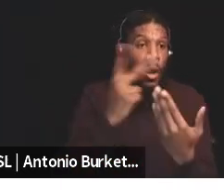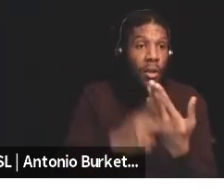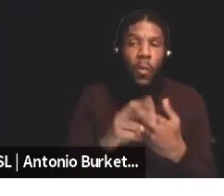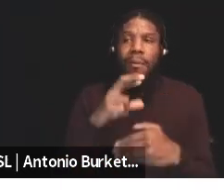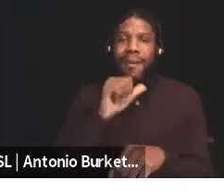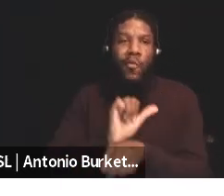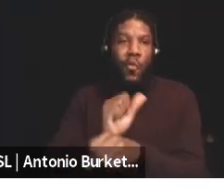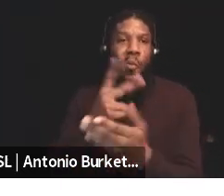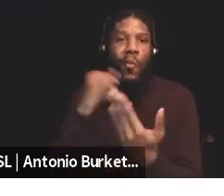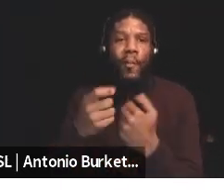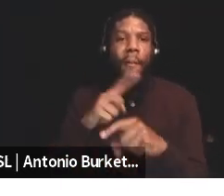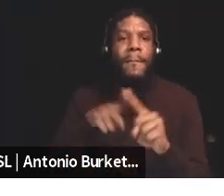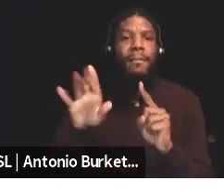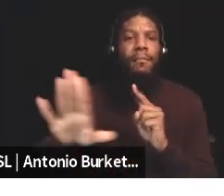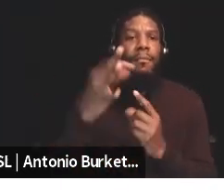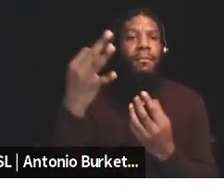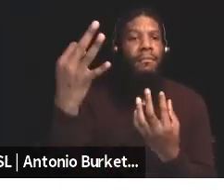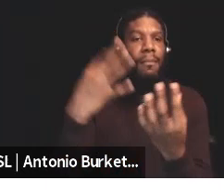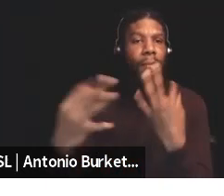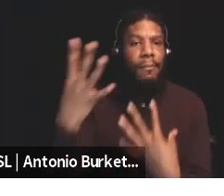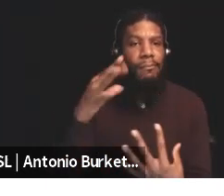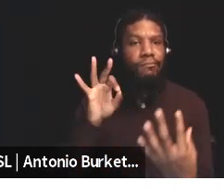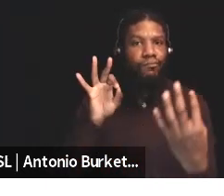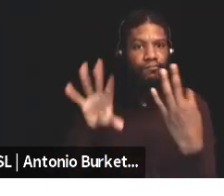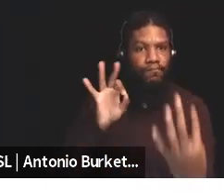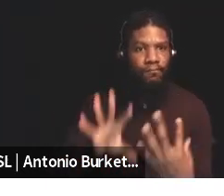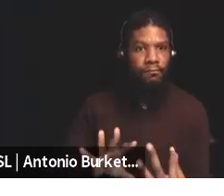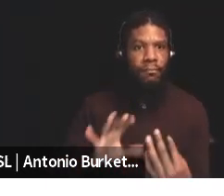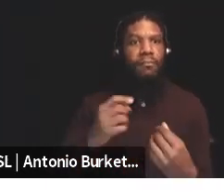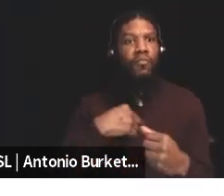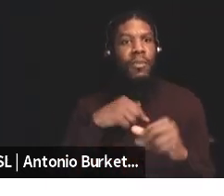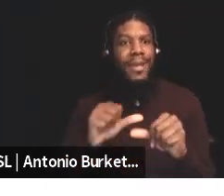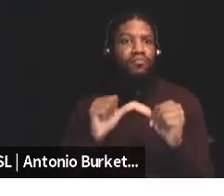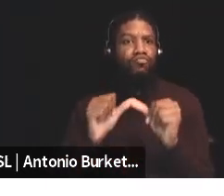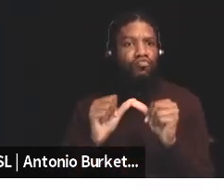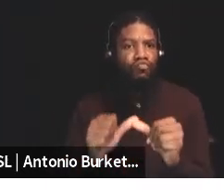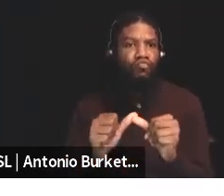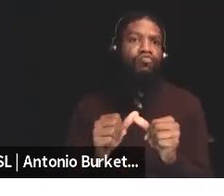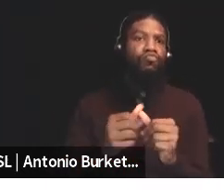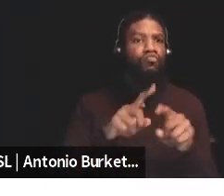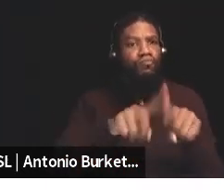how we can continue those so that we can continue to rely on each other and work